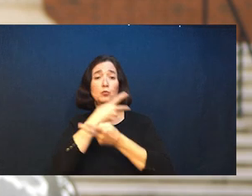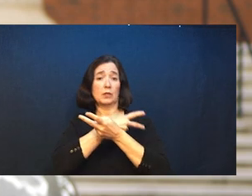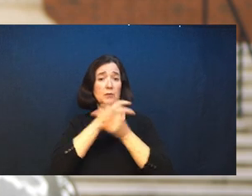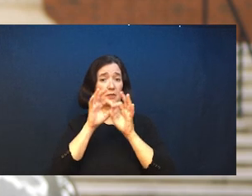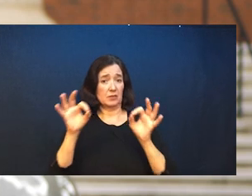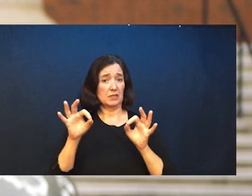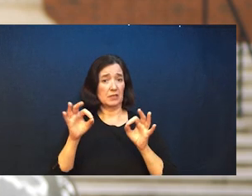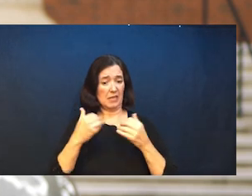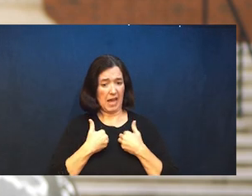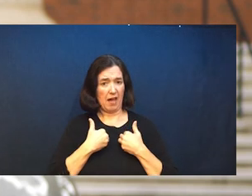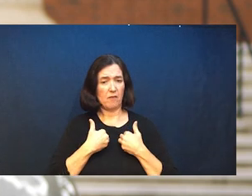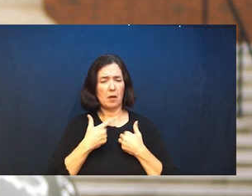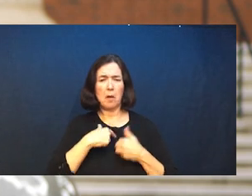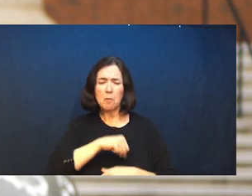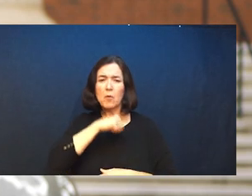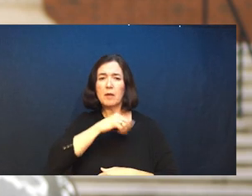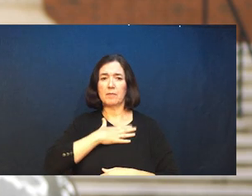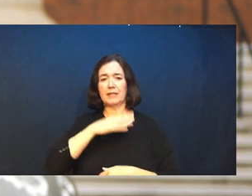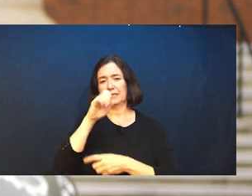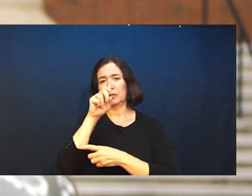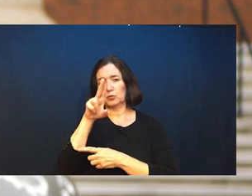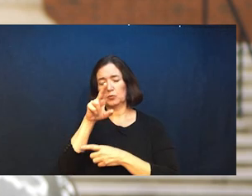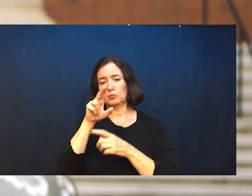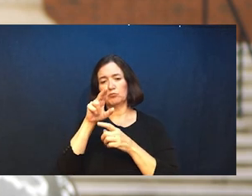I'm proud of my ETSU graduate degree as I know you will be.